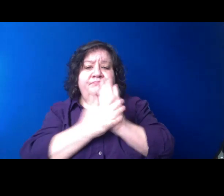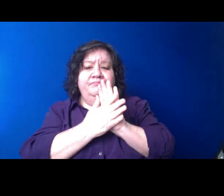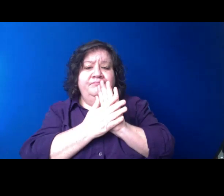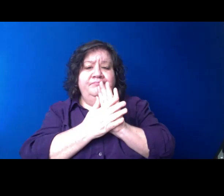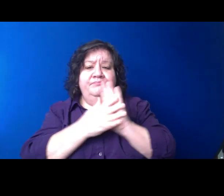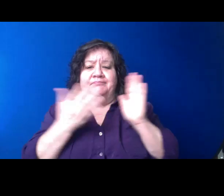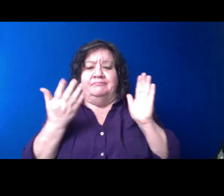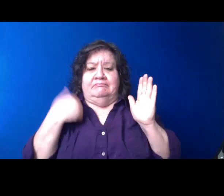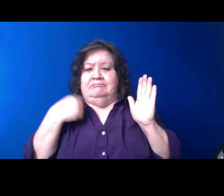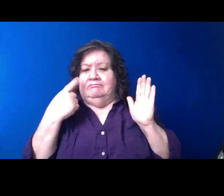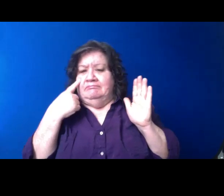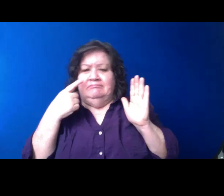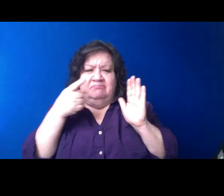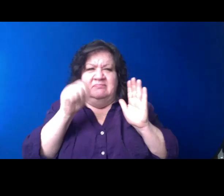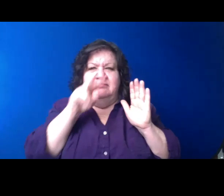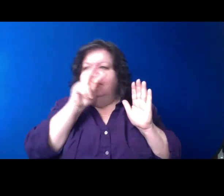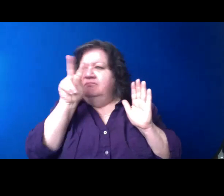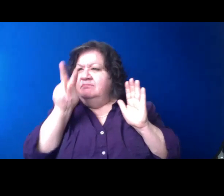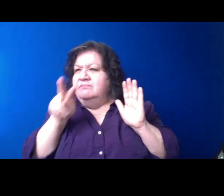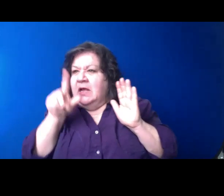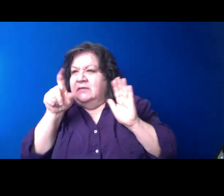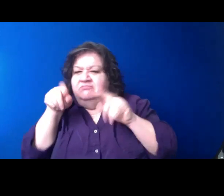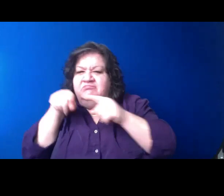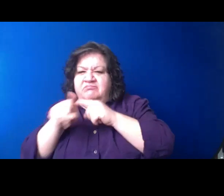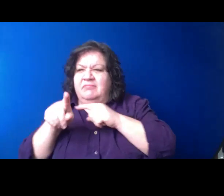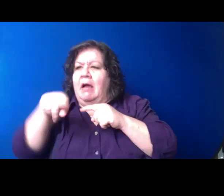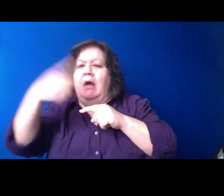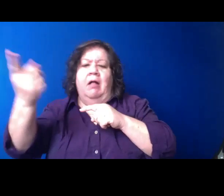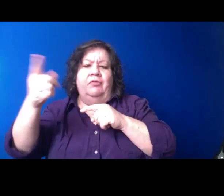armed conflict and disability in that session as well thank you again thank you so much the